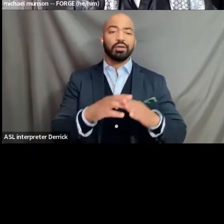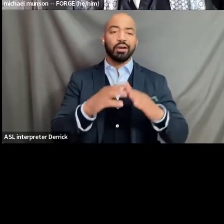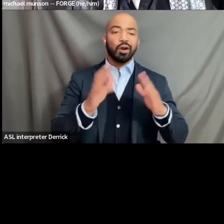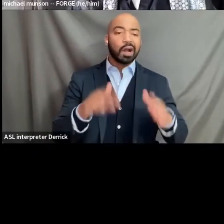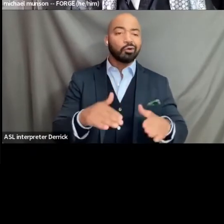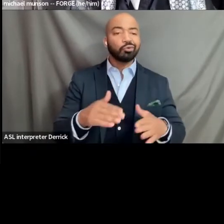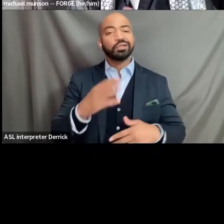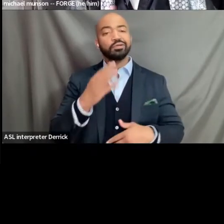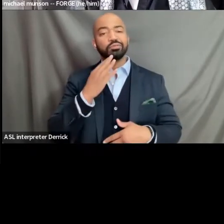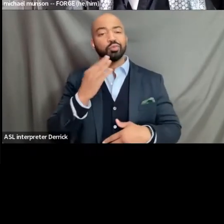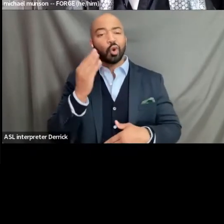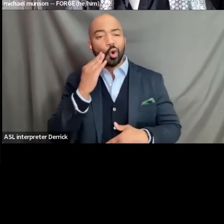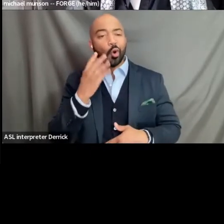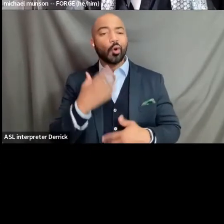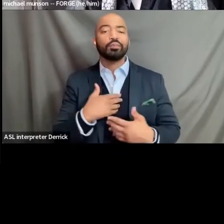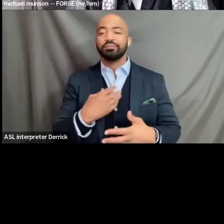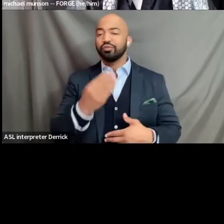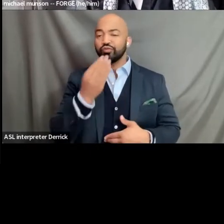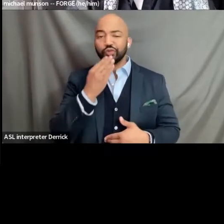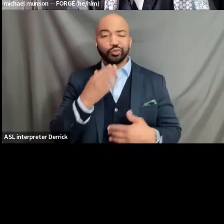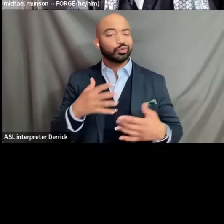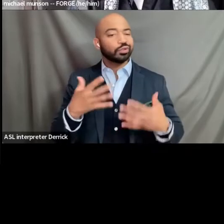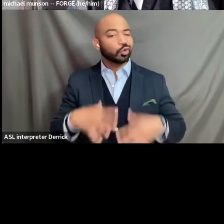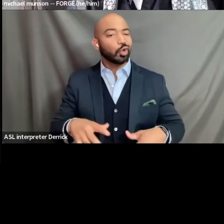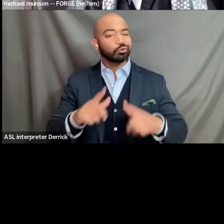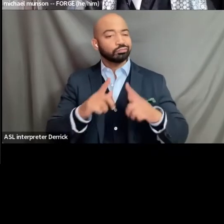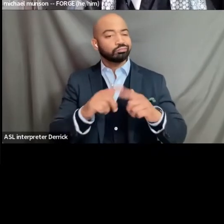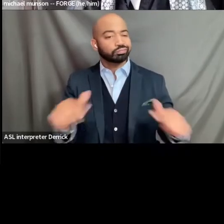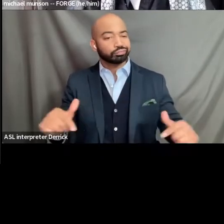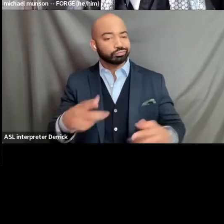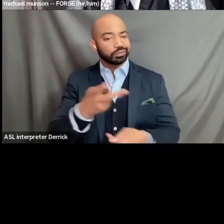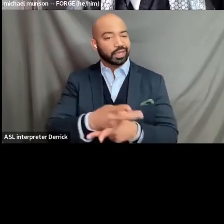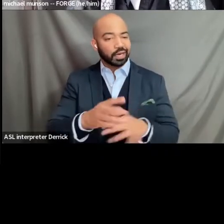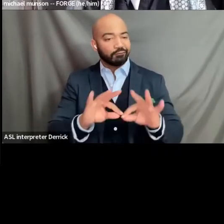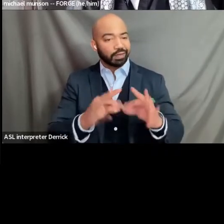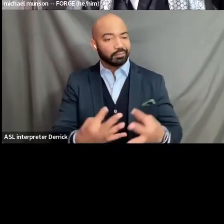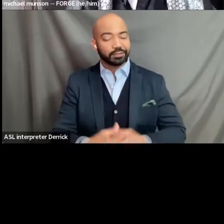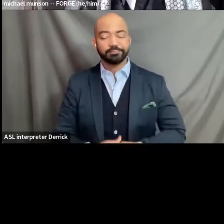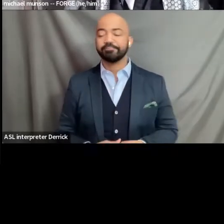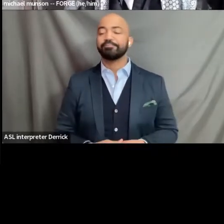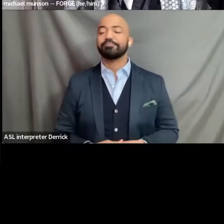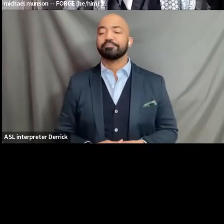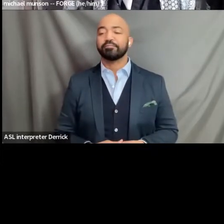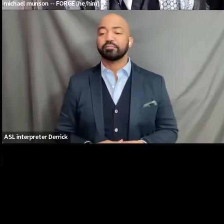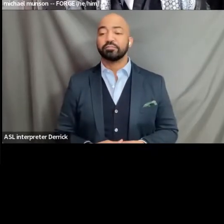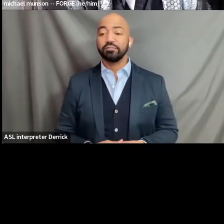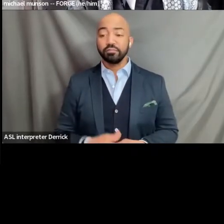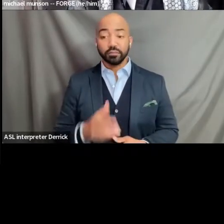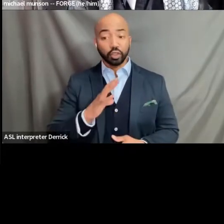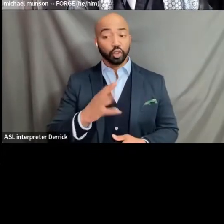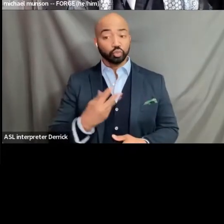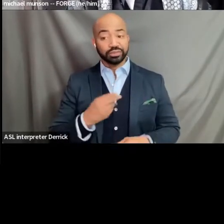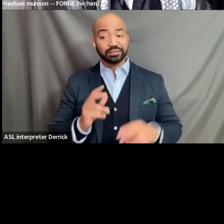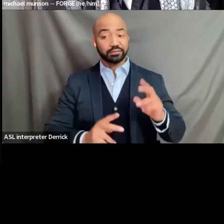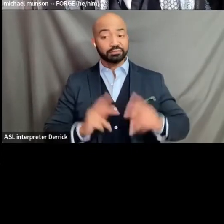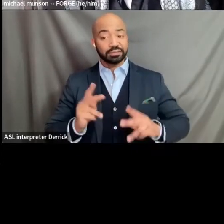We can project why trans folks might be missing work. Probably more often than non-trans folks.